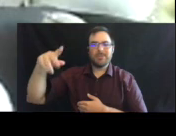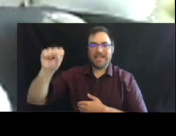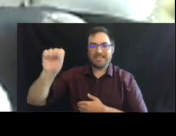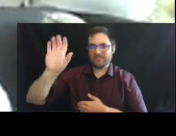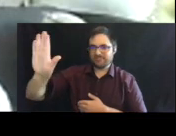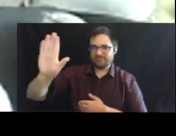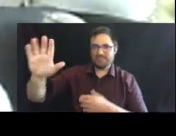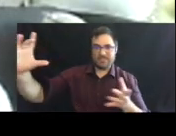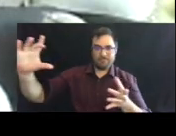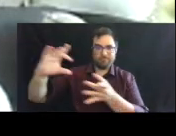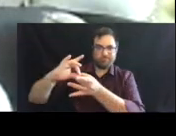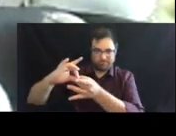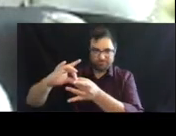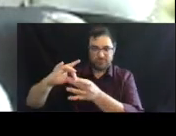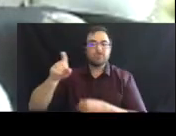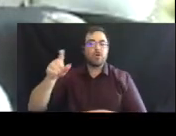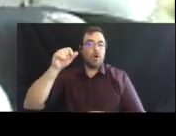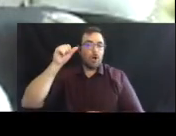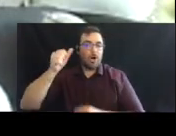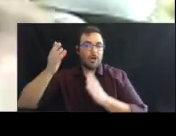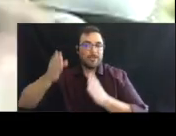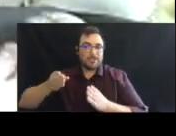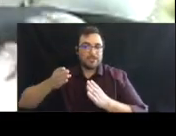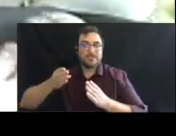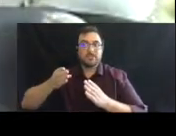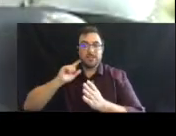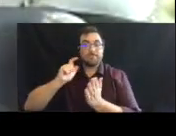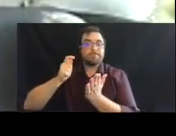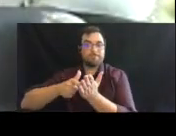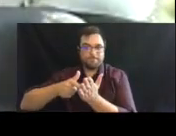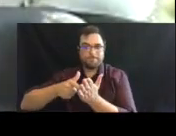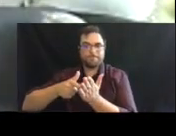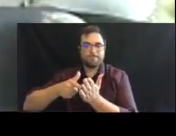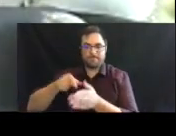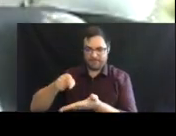when audiologists make...identify that a child is deaf or hard of hearing they can